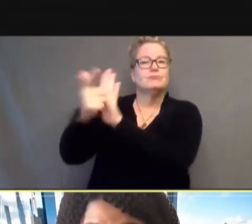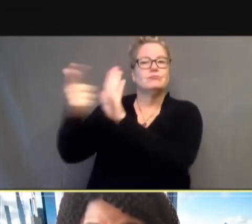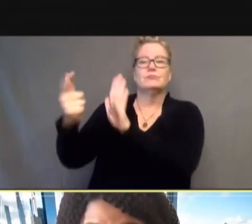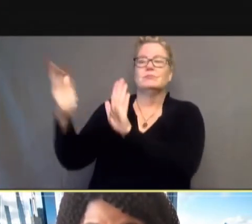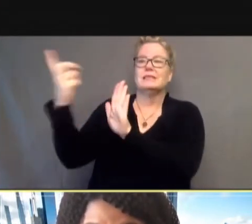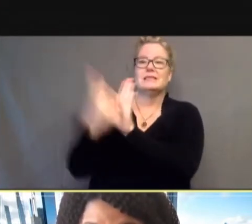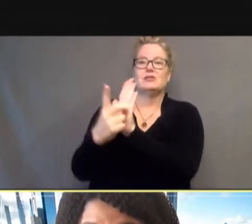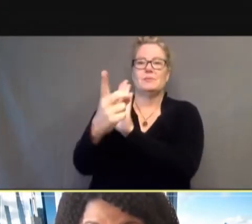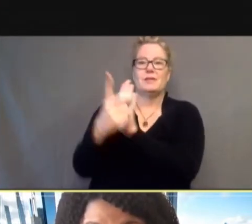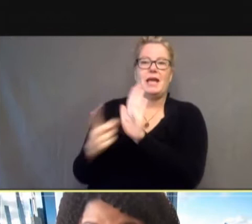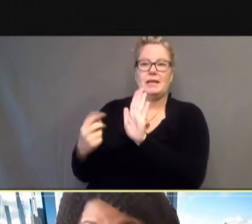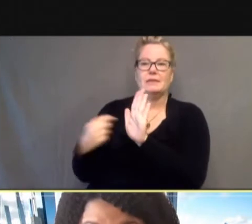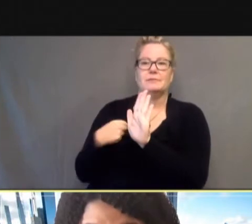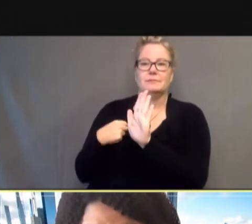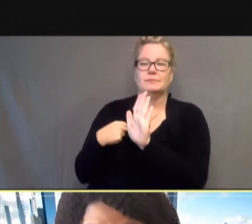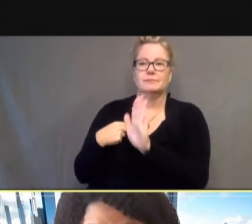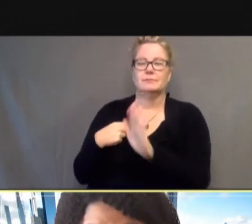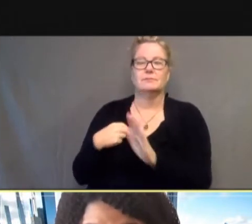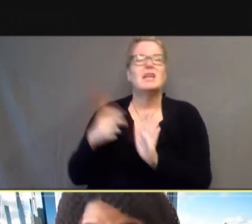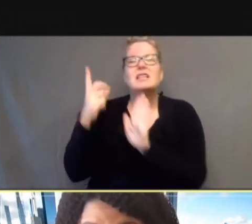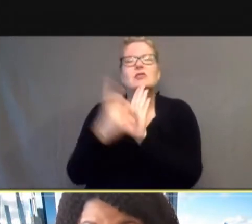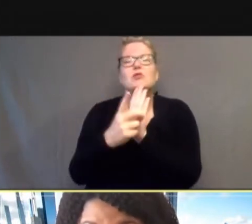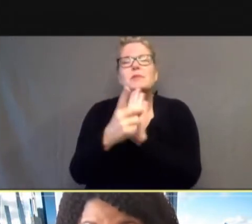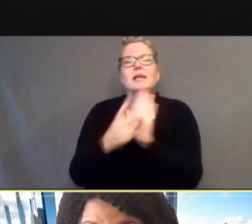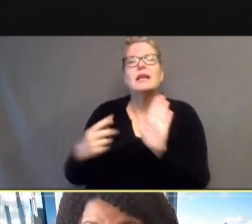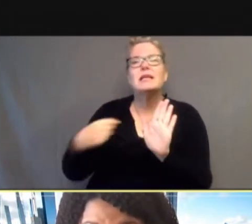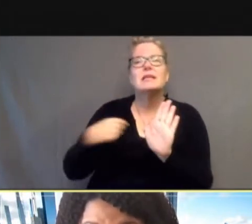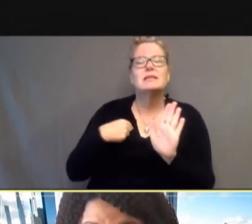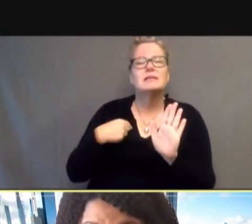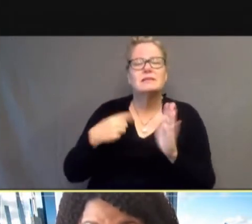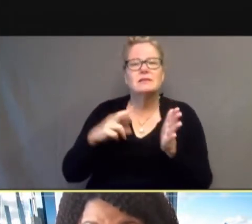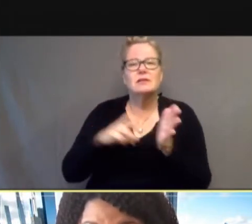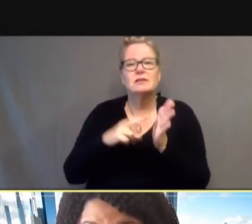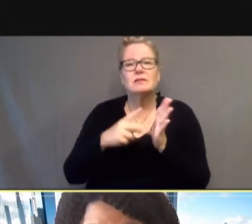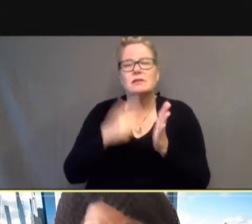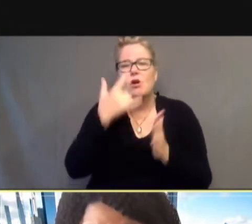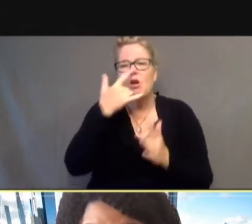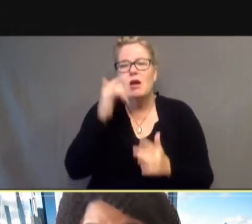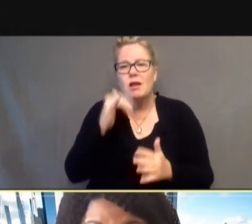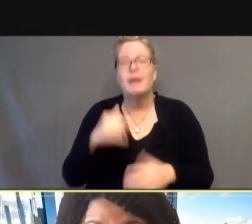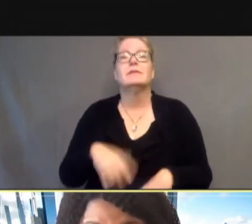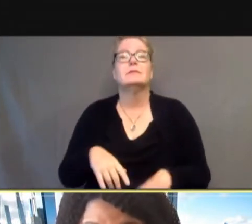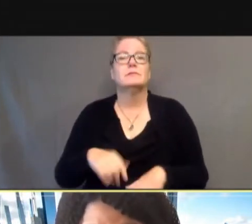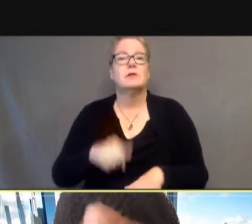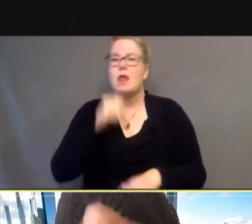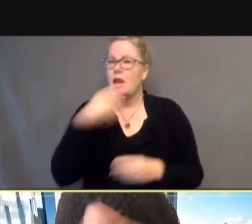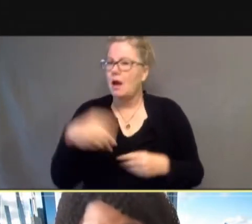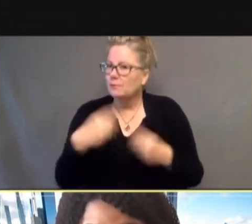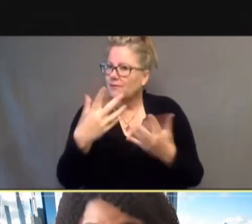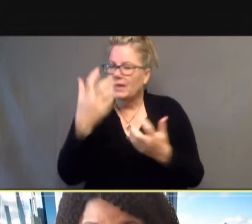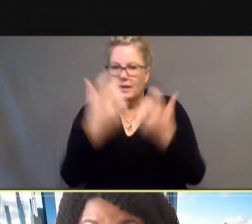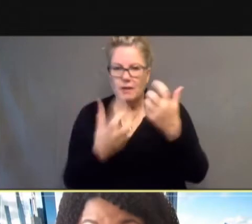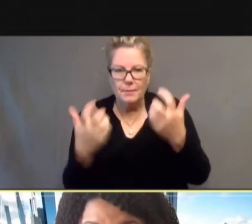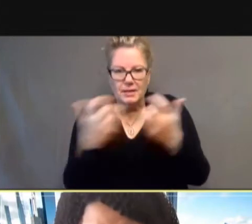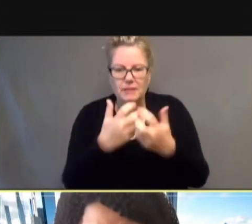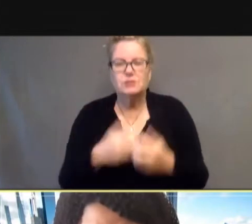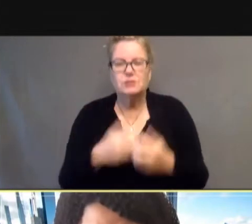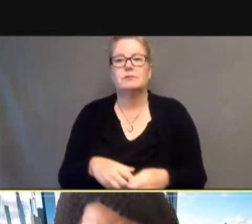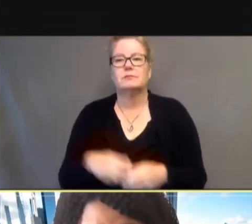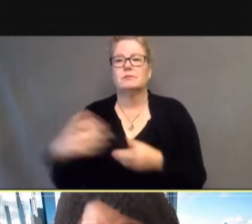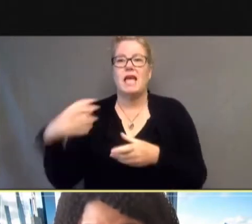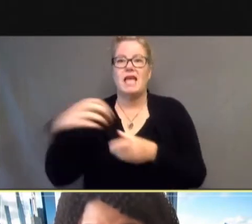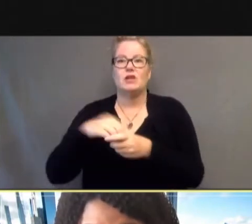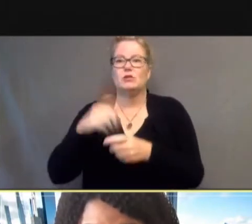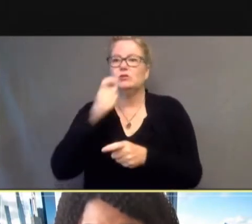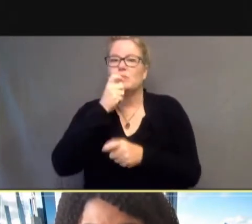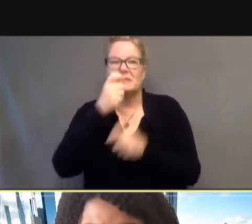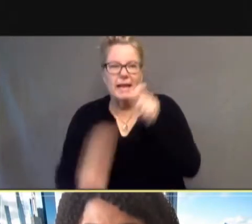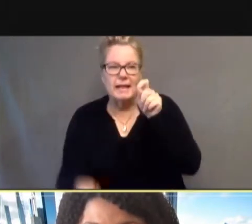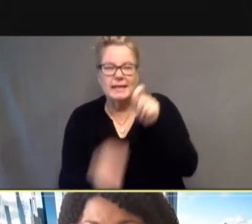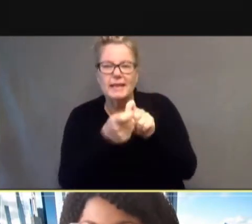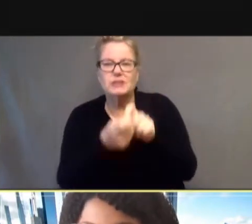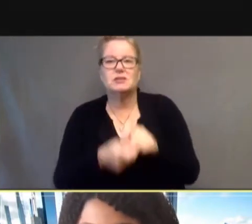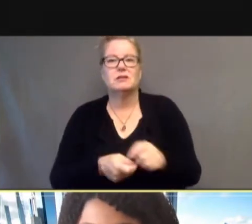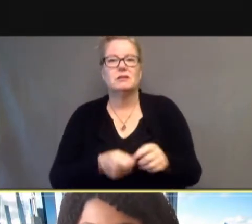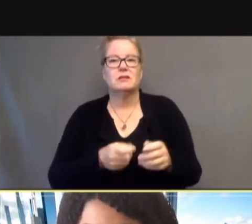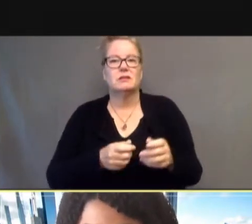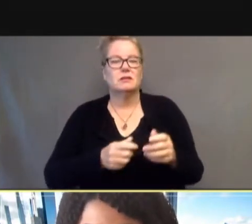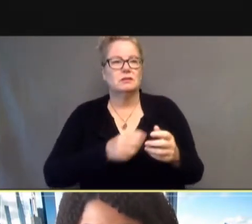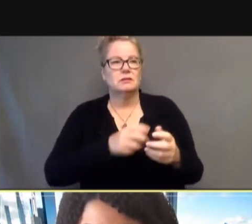not granting accommodations. It includes retaliation, hostility, exclusion. The only ways that an